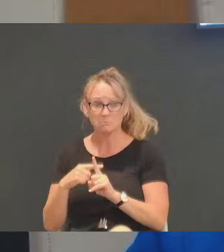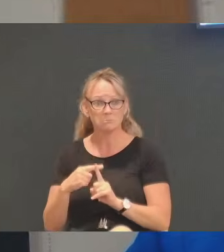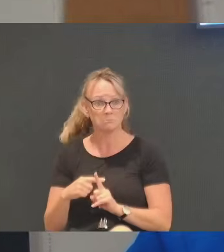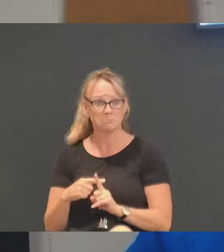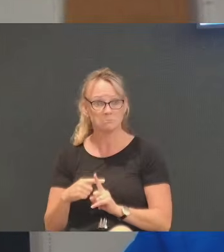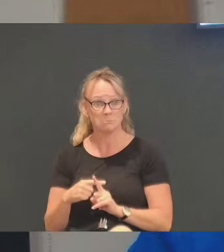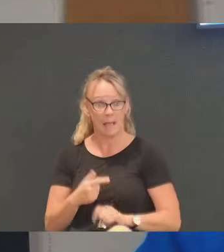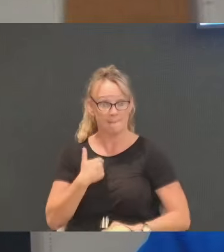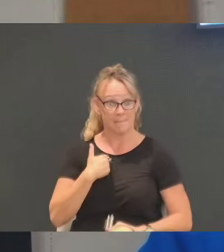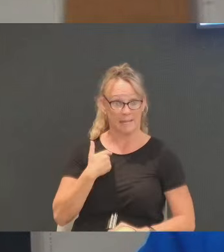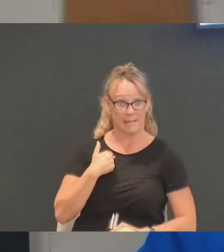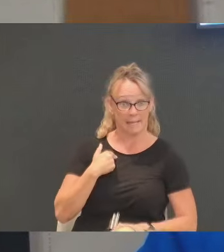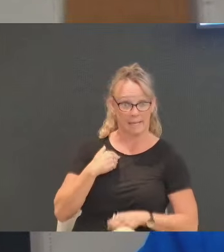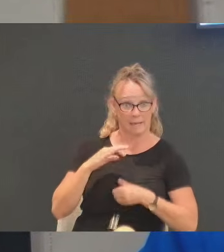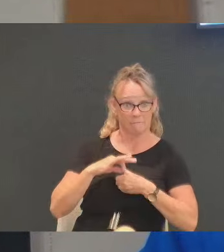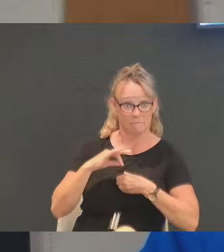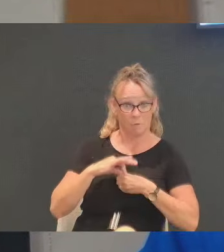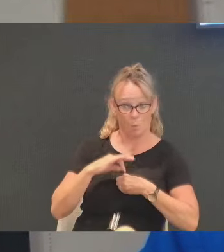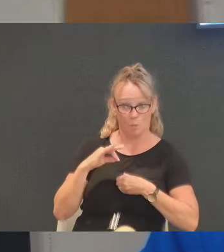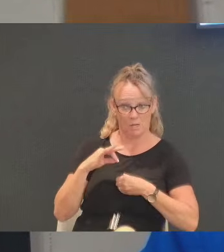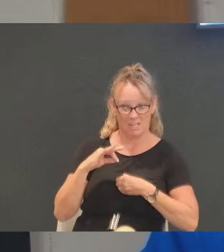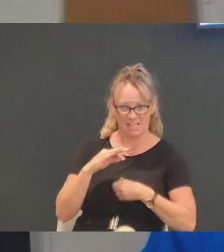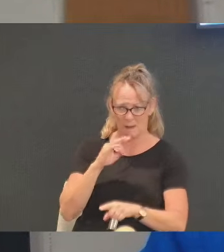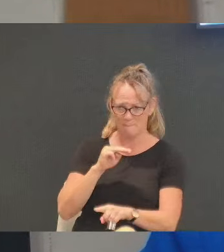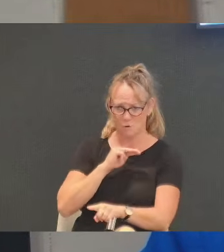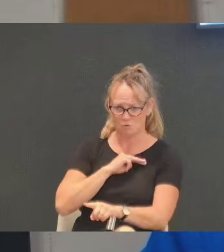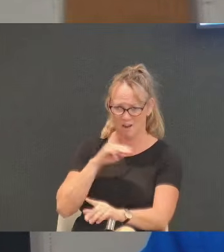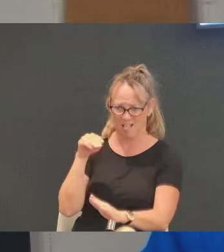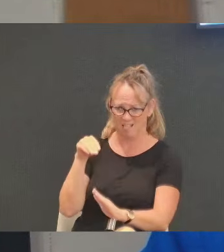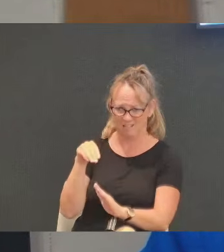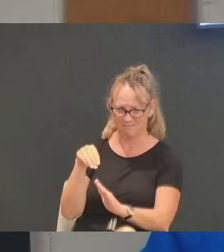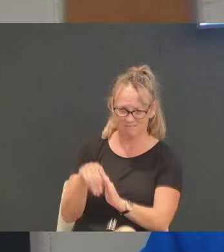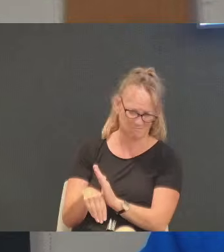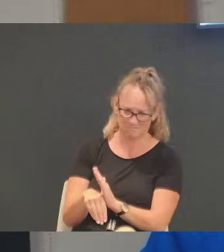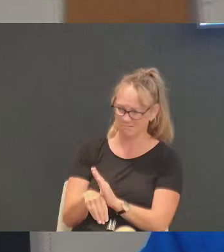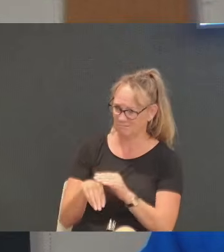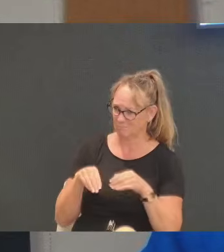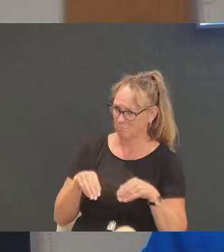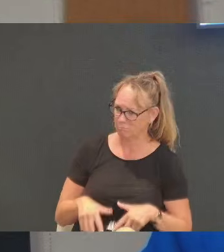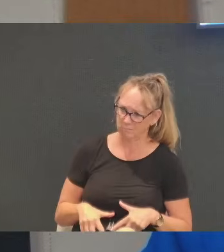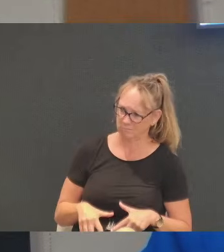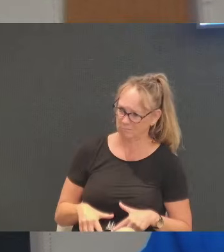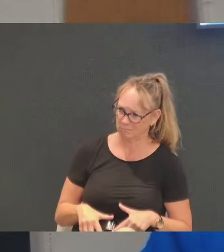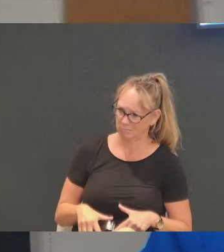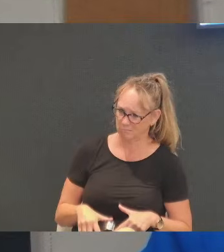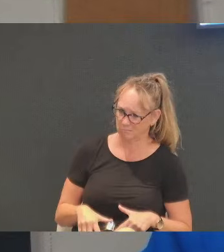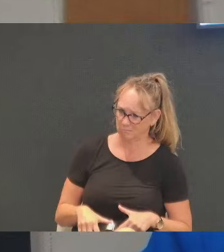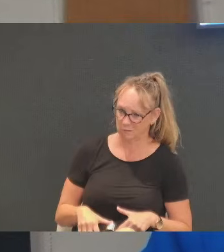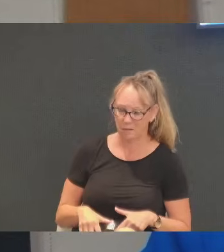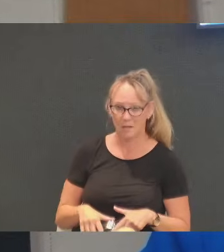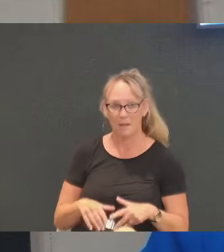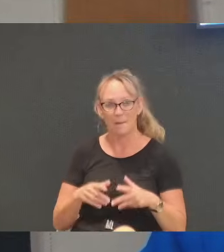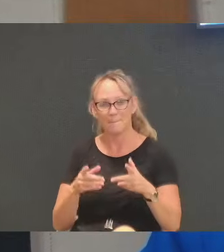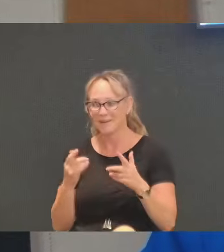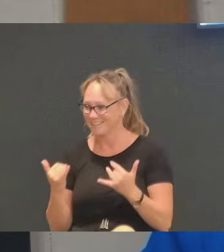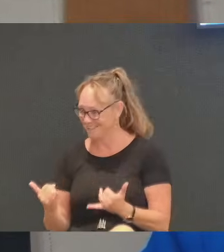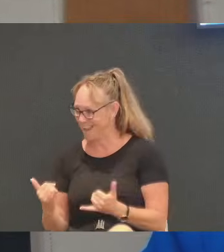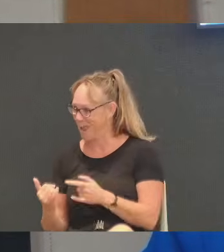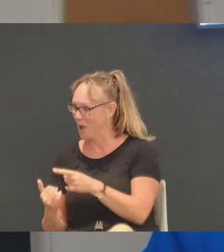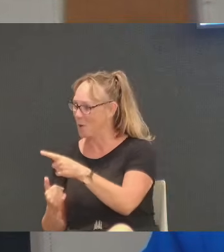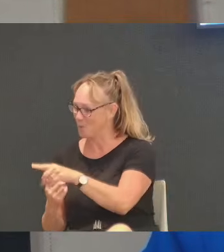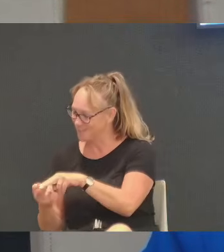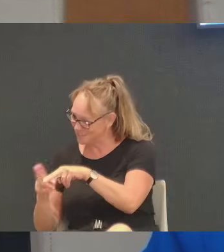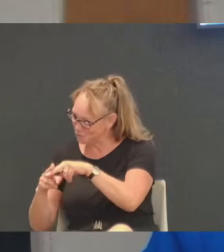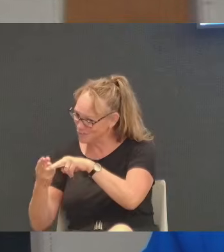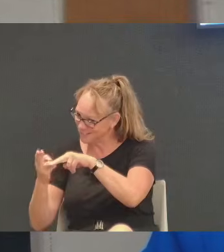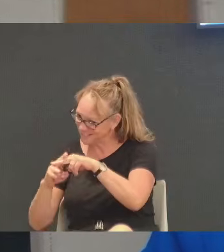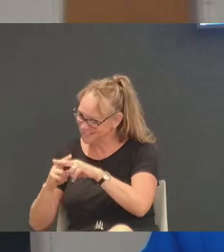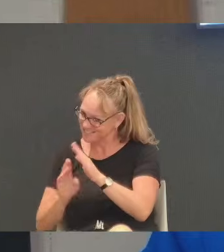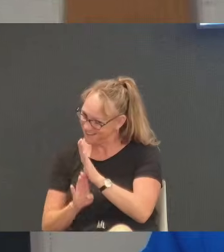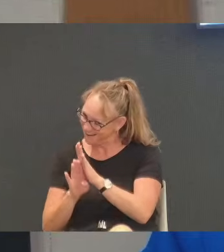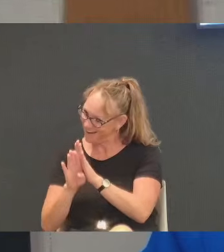and our last Director did increase morale and Mr. Nelson has kept it going. So, I'm excited about